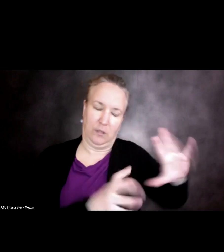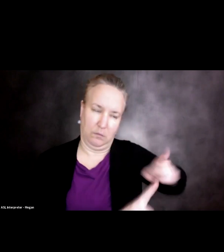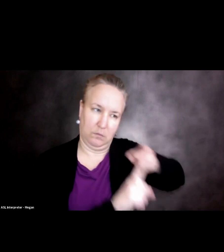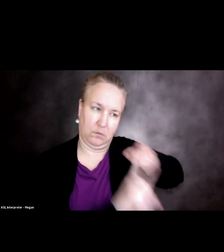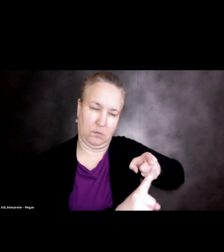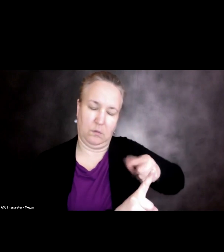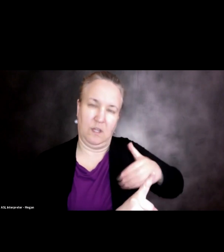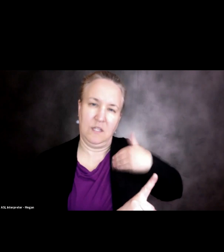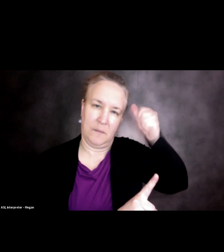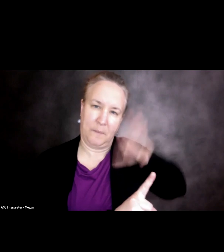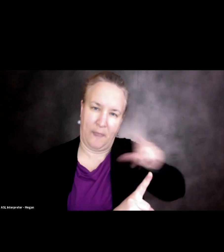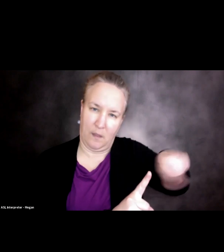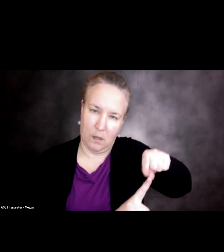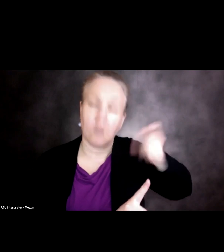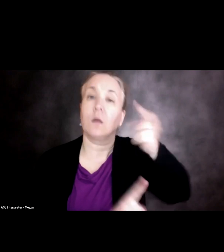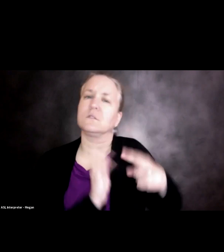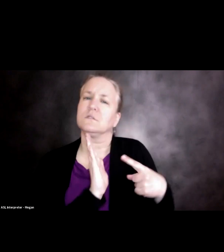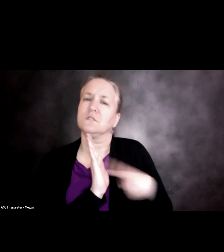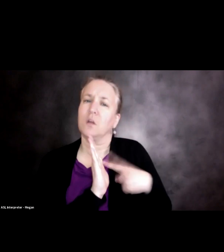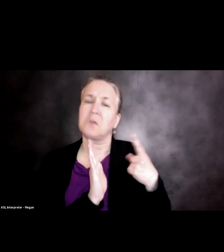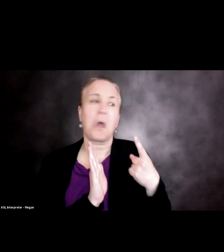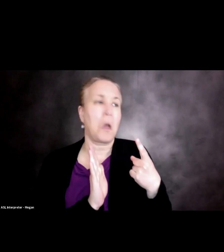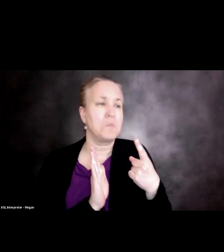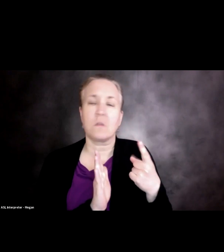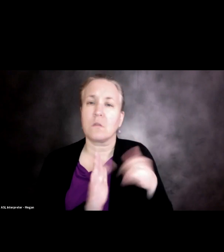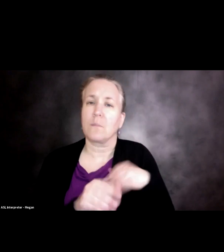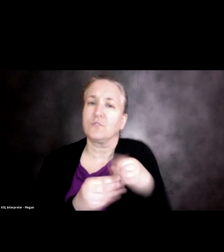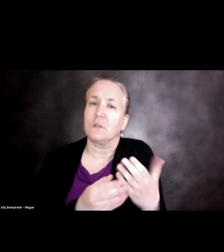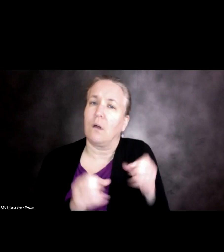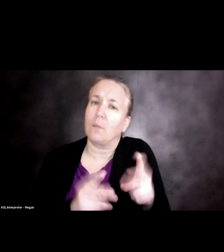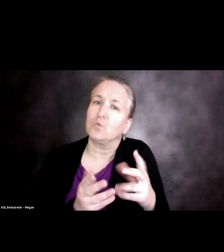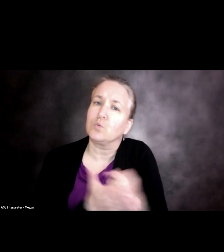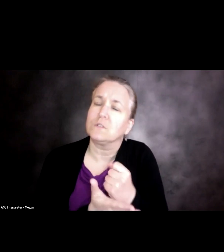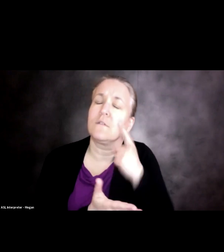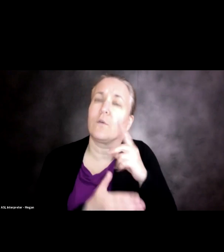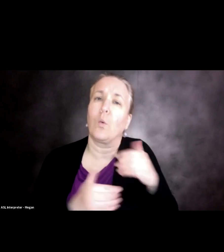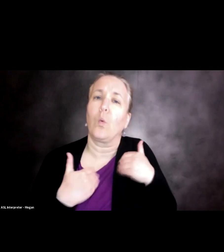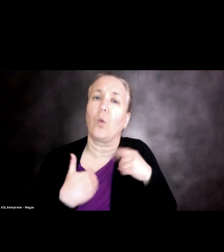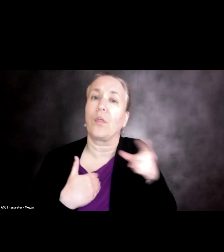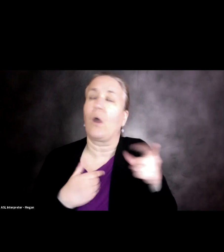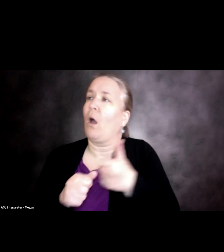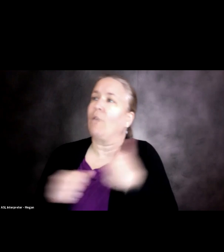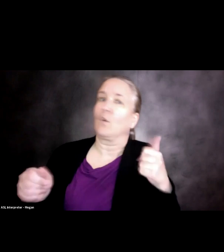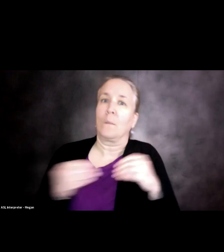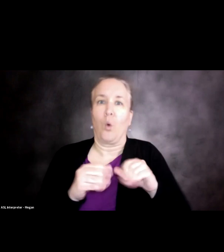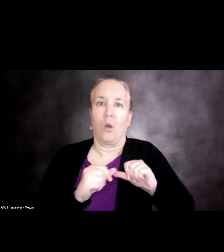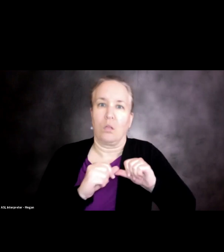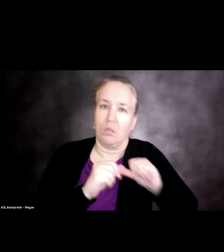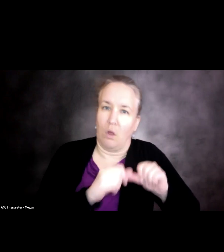And this sometimes presented opportunities for youth to subvert more long standing, quote unquote,